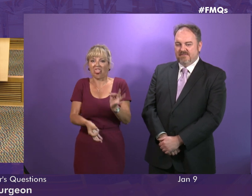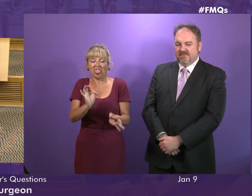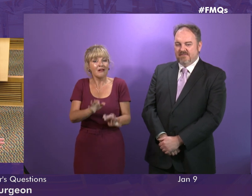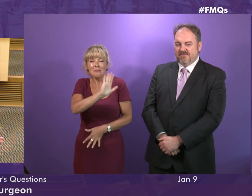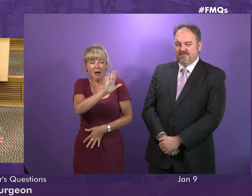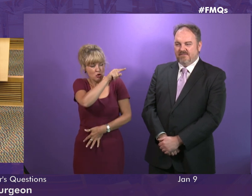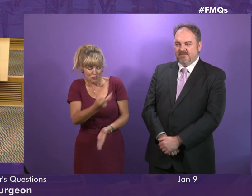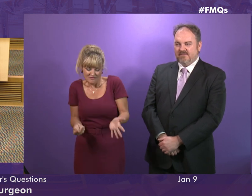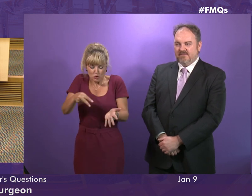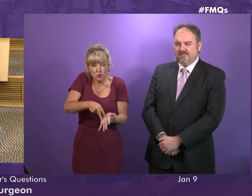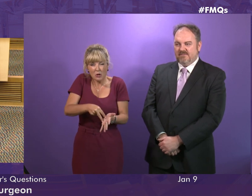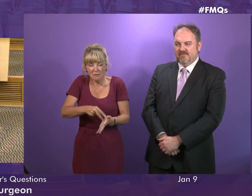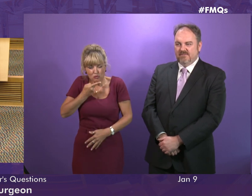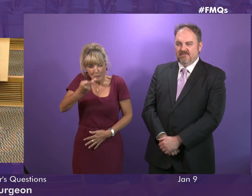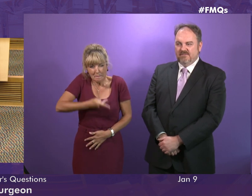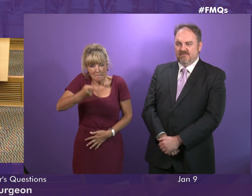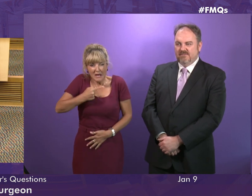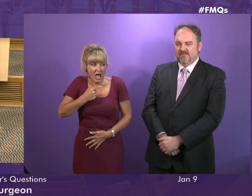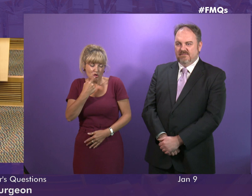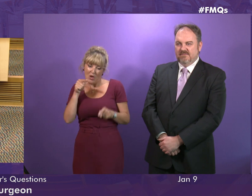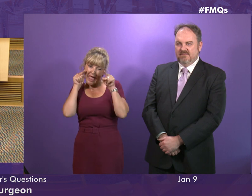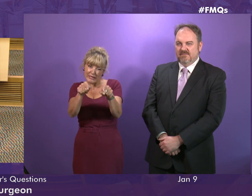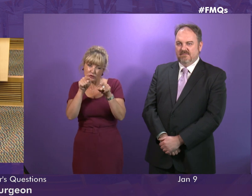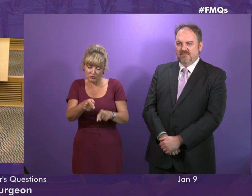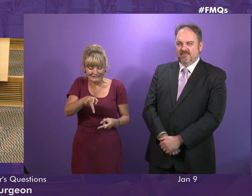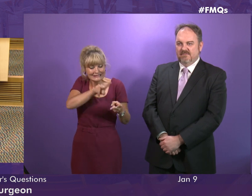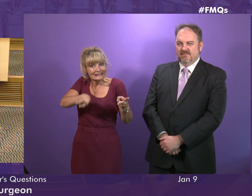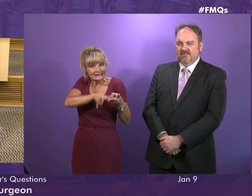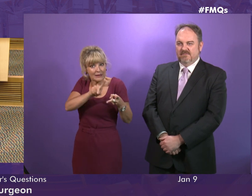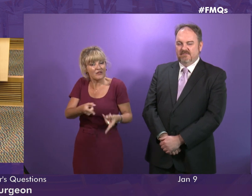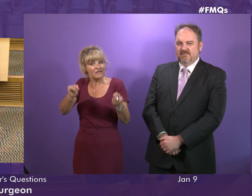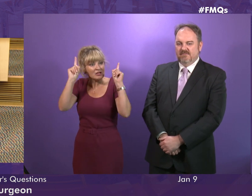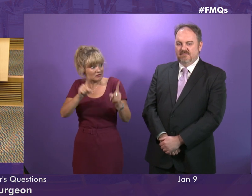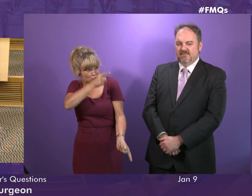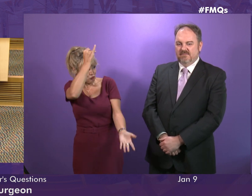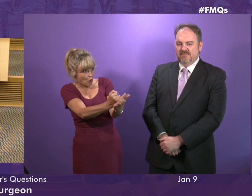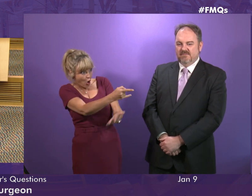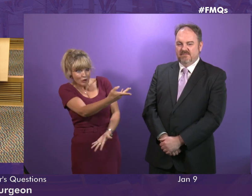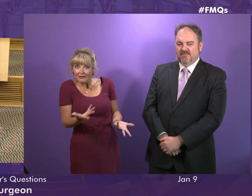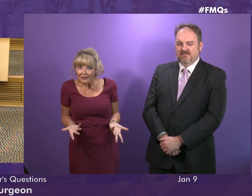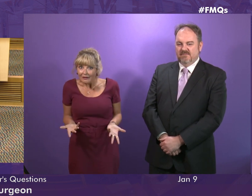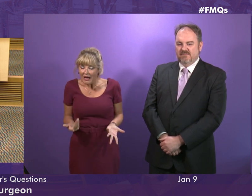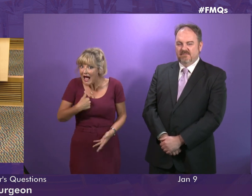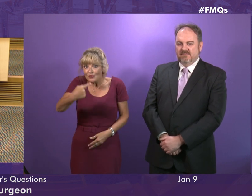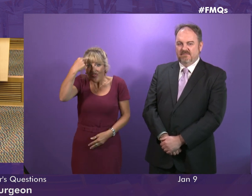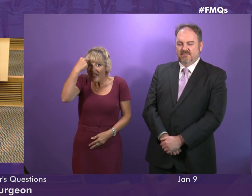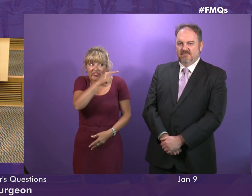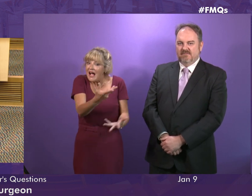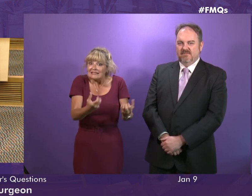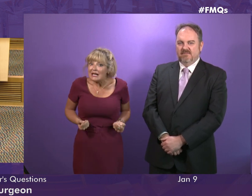and repeated an accusation against the Deputy First Minister that was made during the recess and which is flatly wrong. That is not acceptable, and I do not think that Jackson Carlaw should